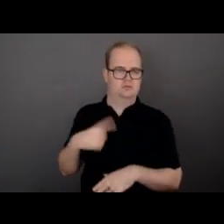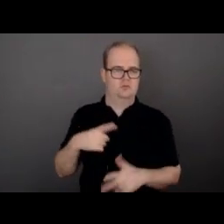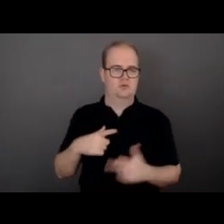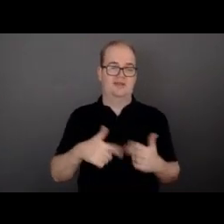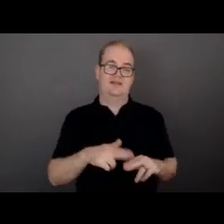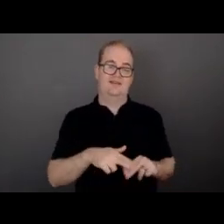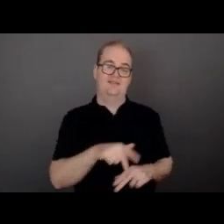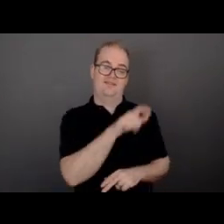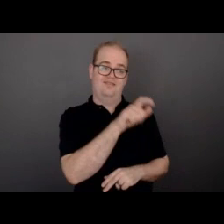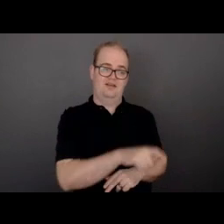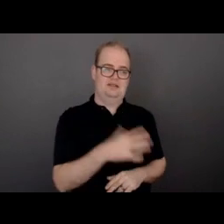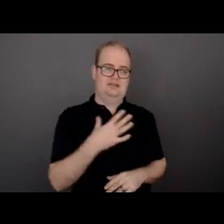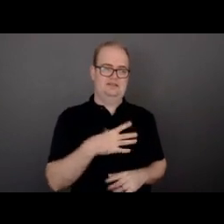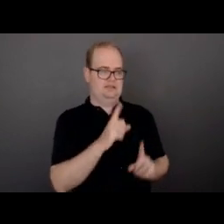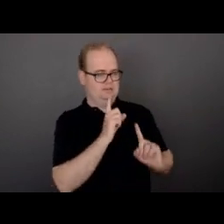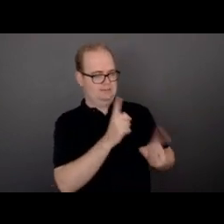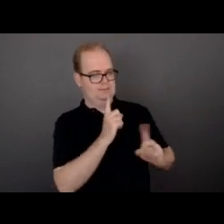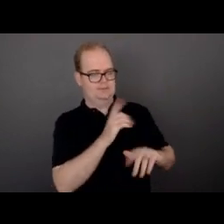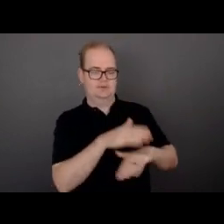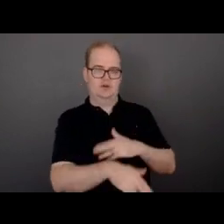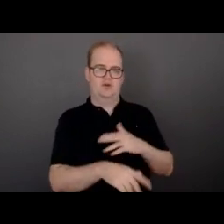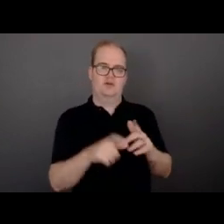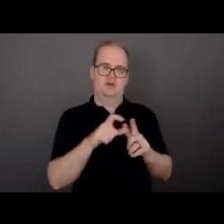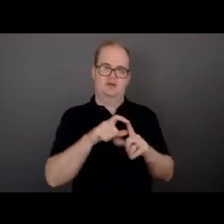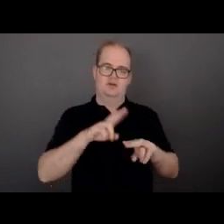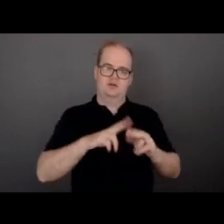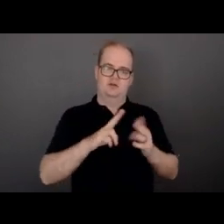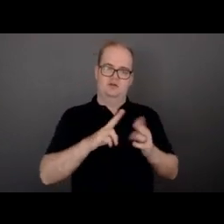domestic and family violence, family law and/or child protection.